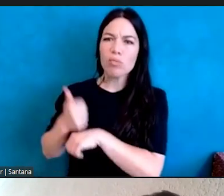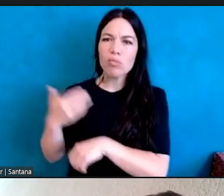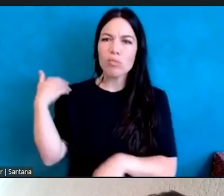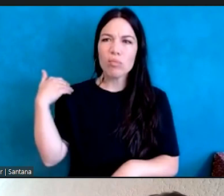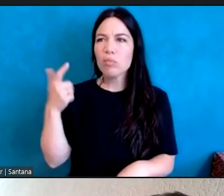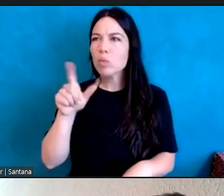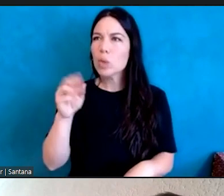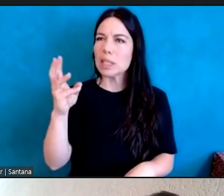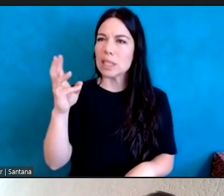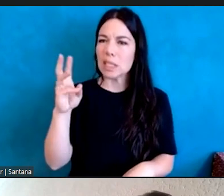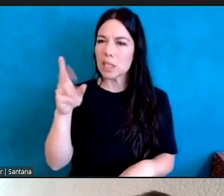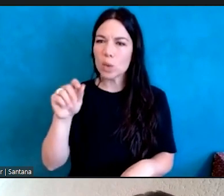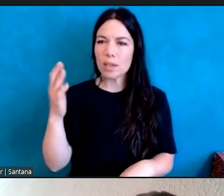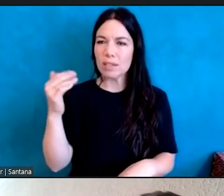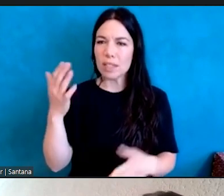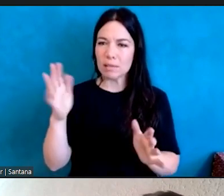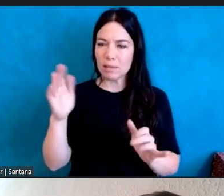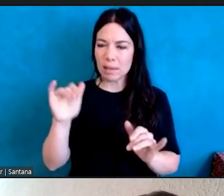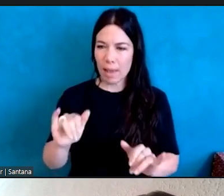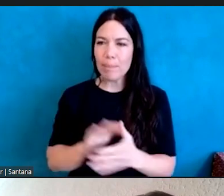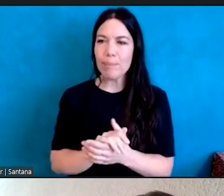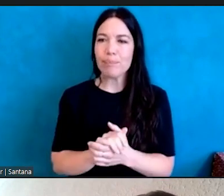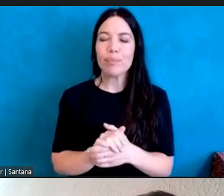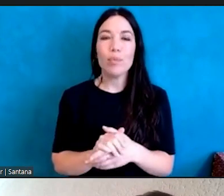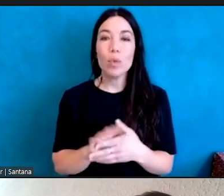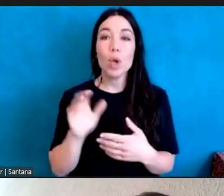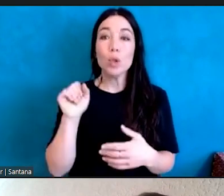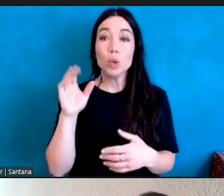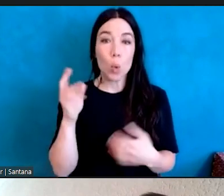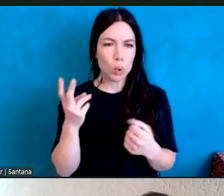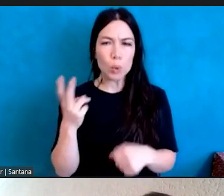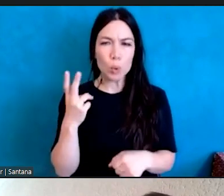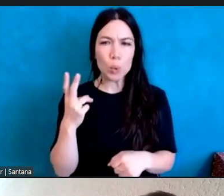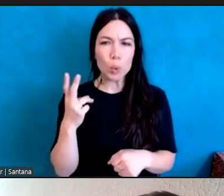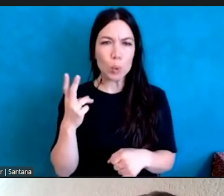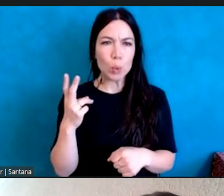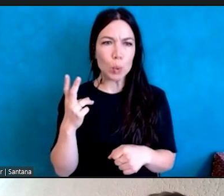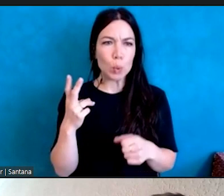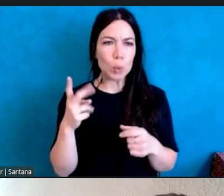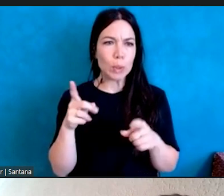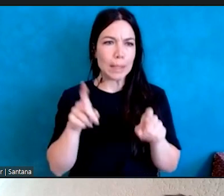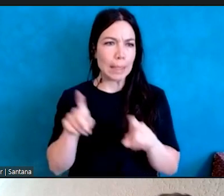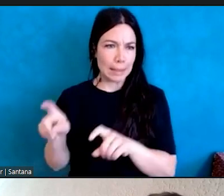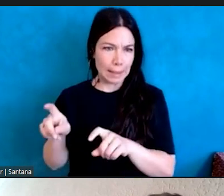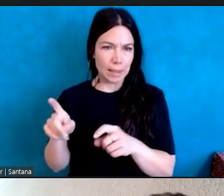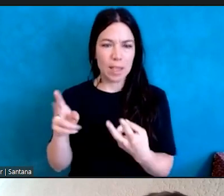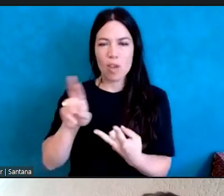There's two tests here. One is the one on the right, which is the Dele, which is kind of generic,